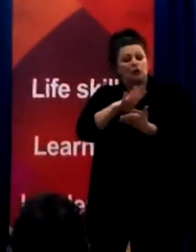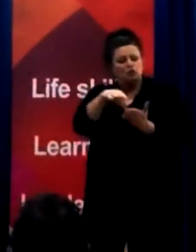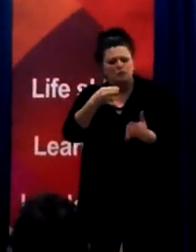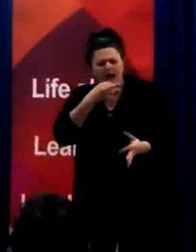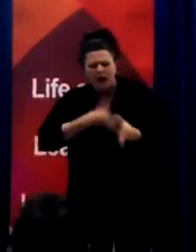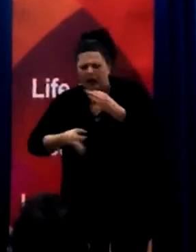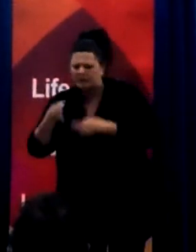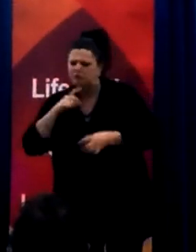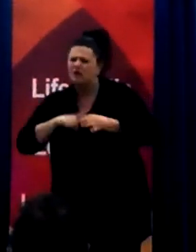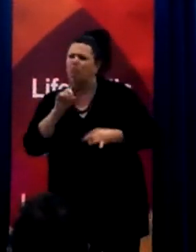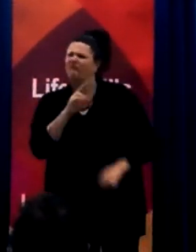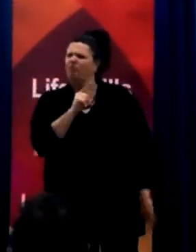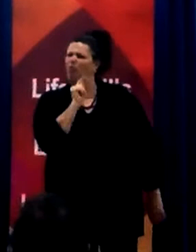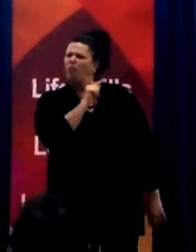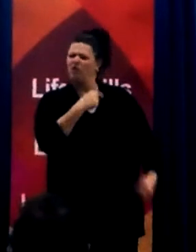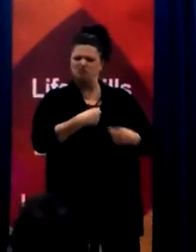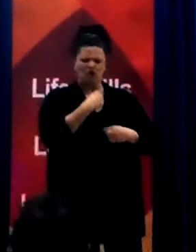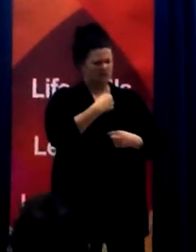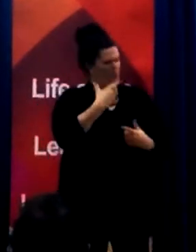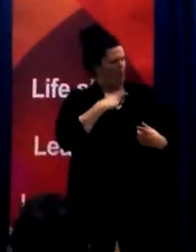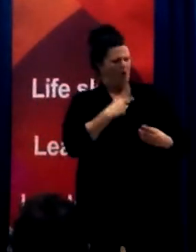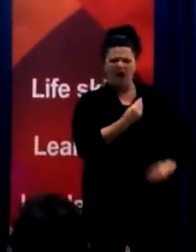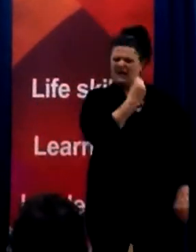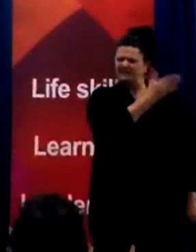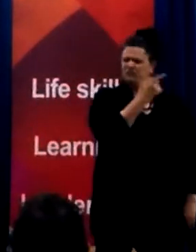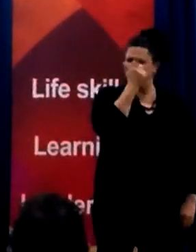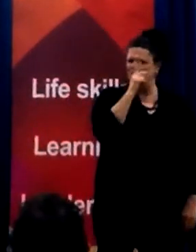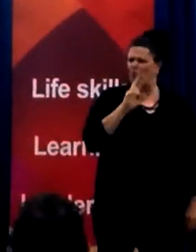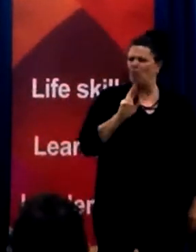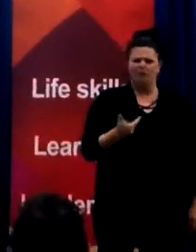Roger was for and why I kept giving it to the teachers.